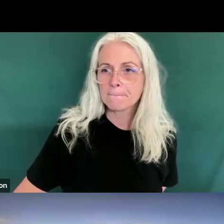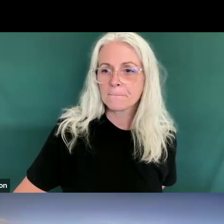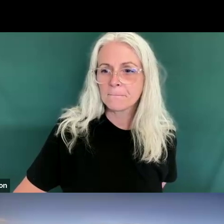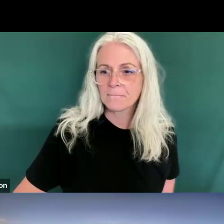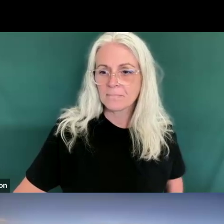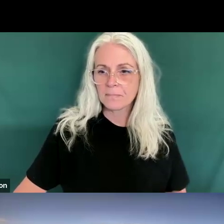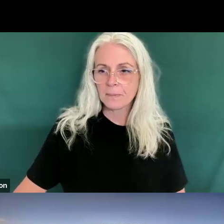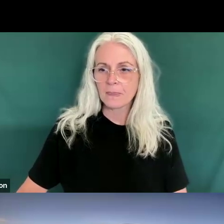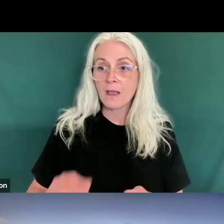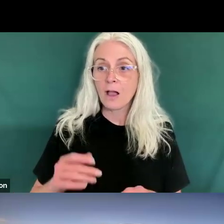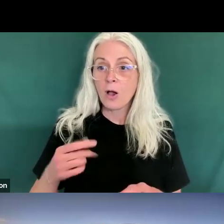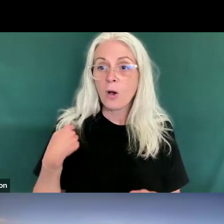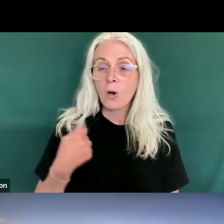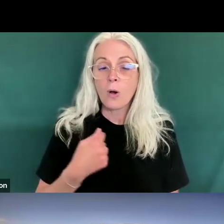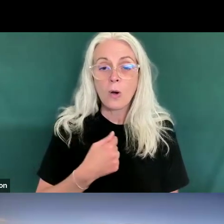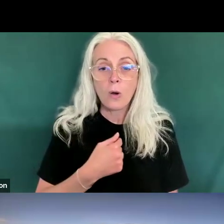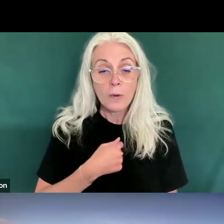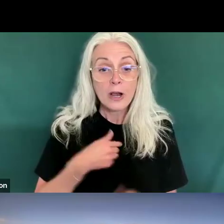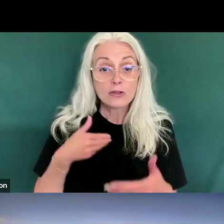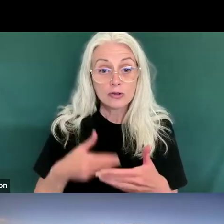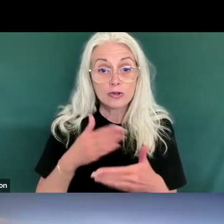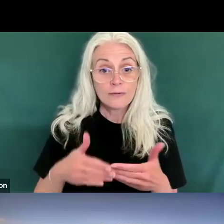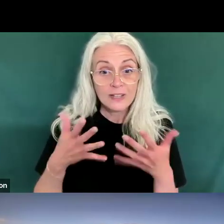just as we're, you know, quick or close to wrapping up this segment,